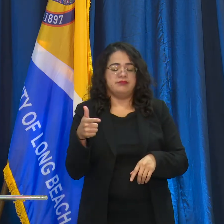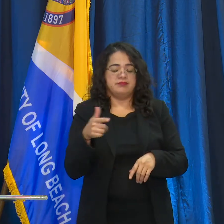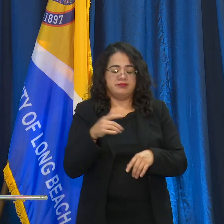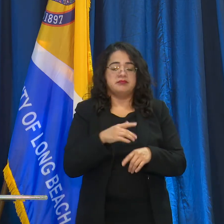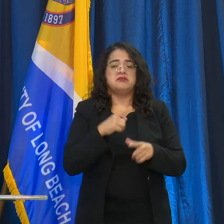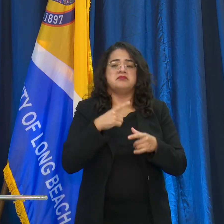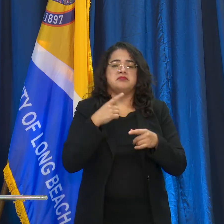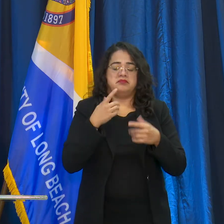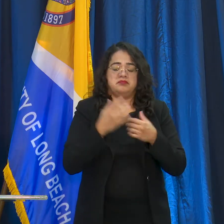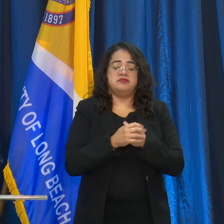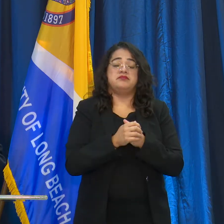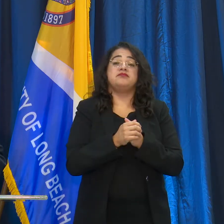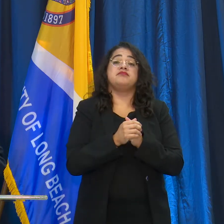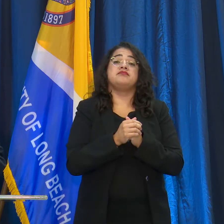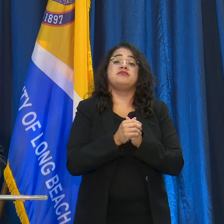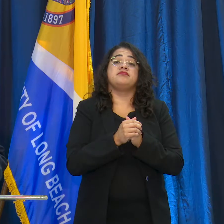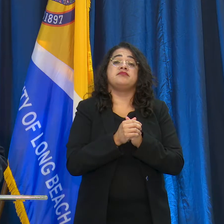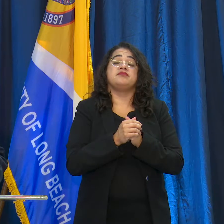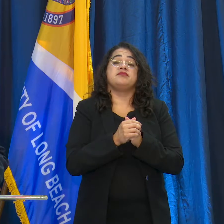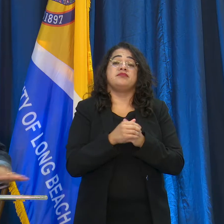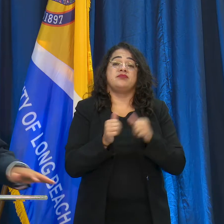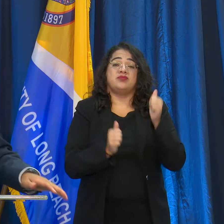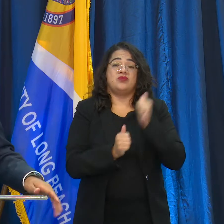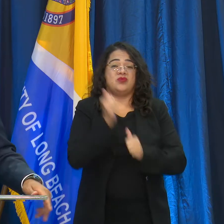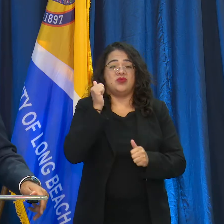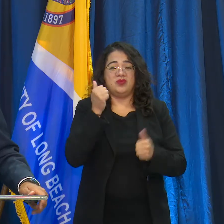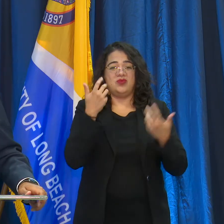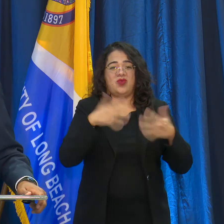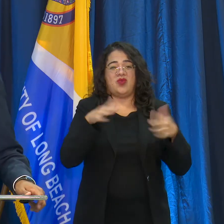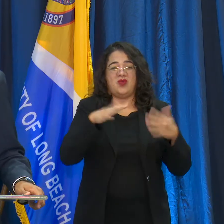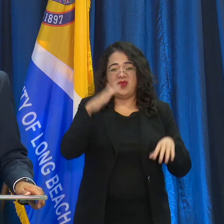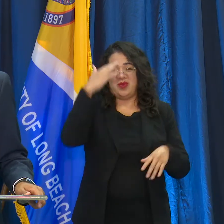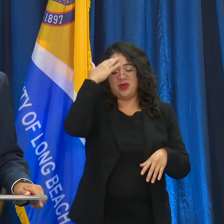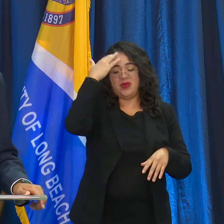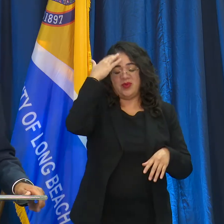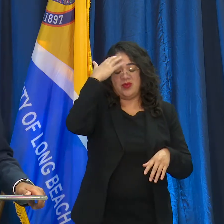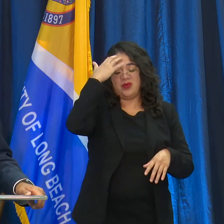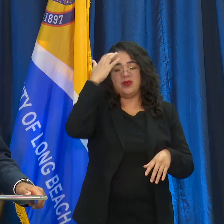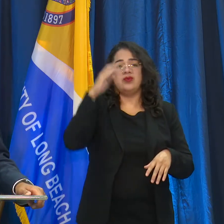most folks know this already, but the COVID-19 crisis which we know is